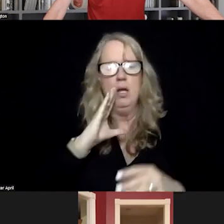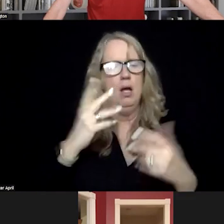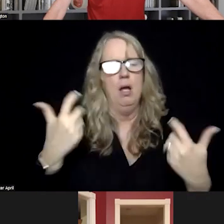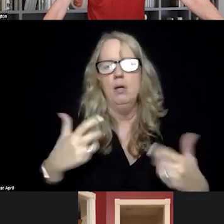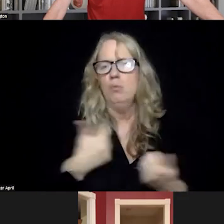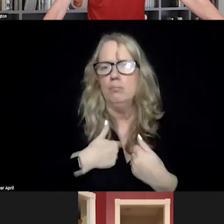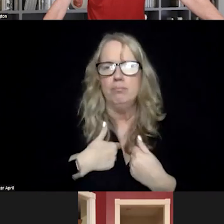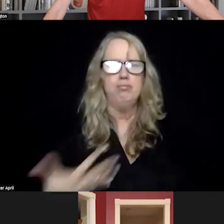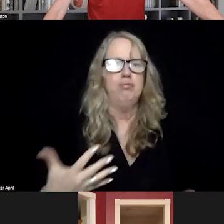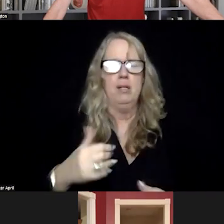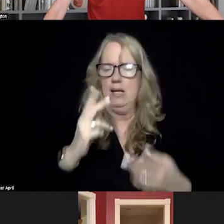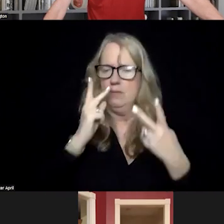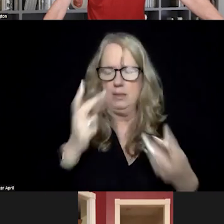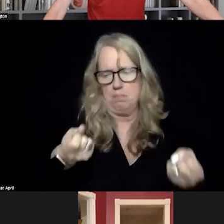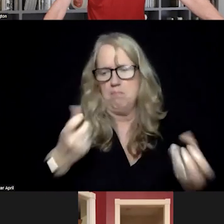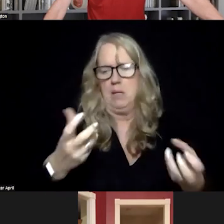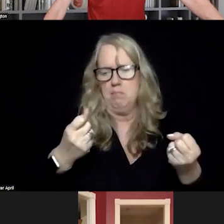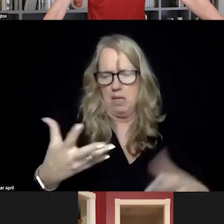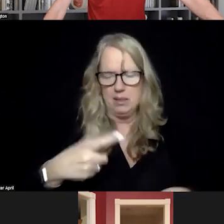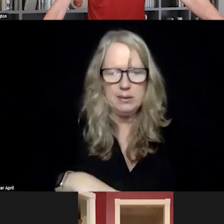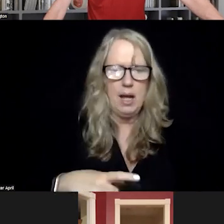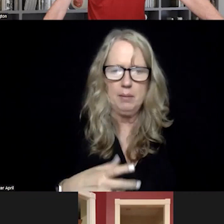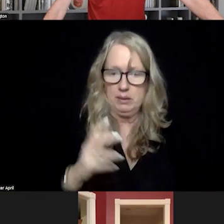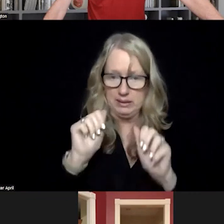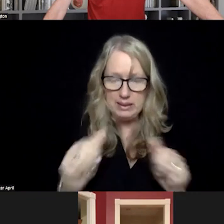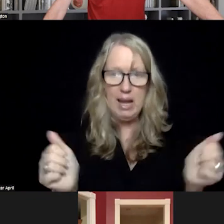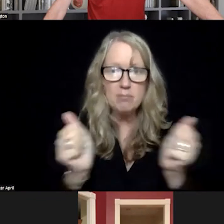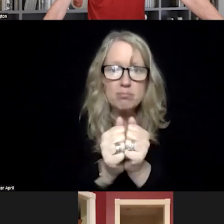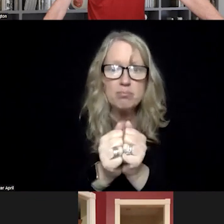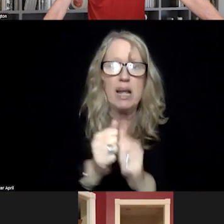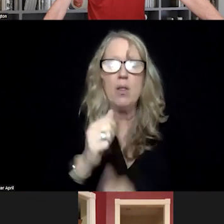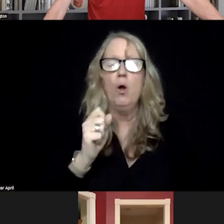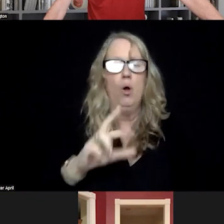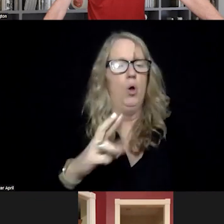I HAVE SEEN IT TOO MANY TIMES. CAN WE COEXIST? YEAH. WE HAVE TO DO IT IN A MEANINGFUL